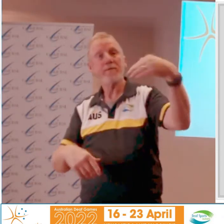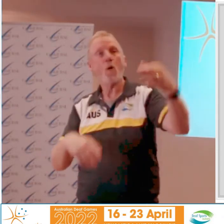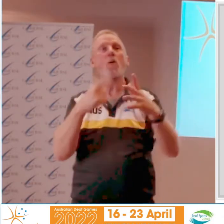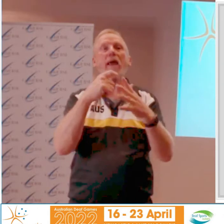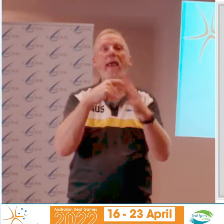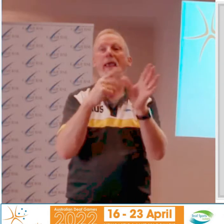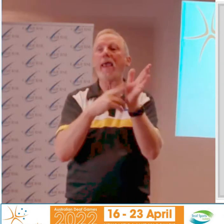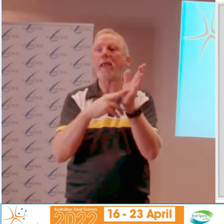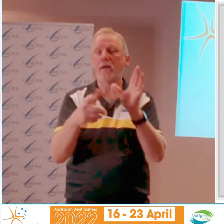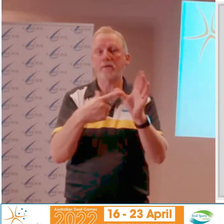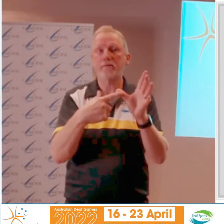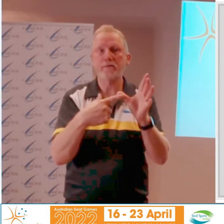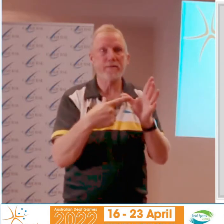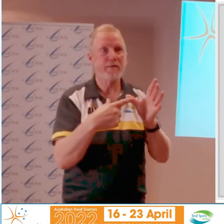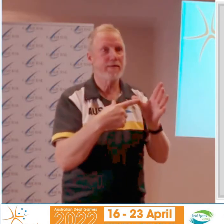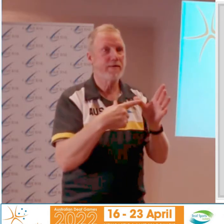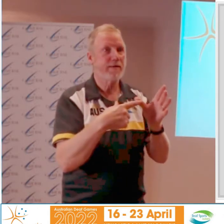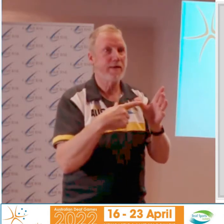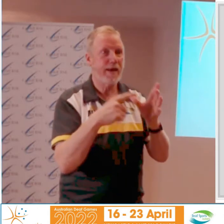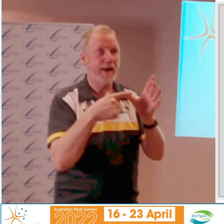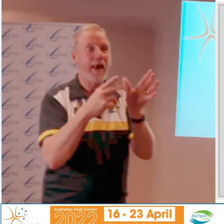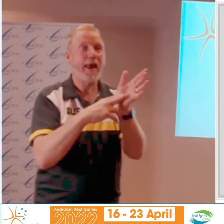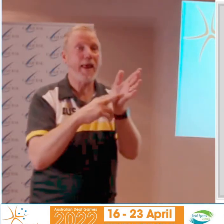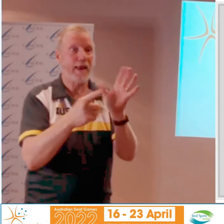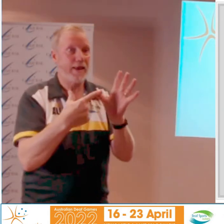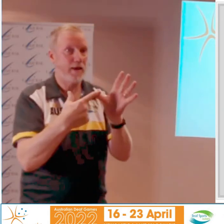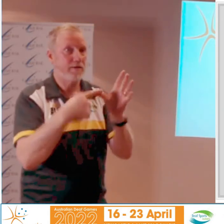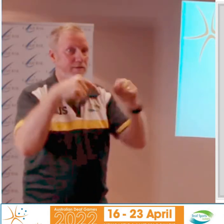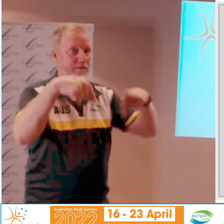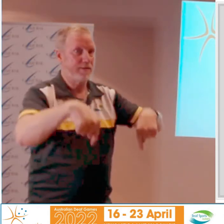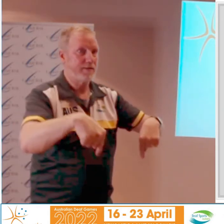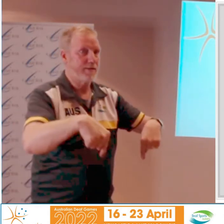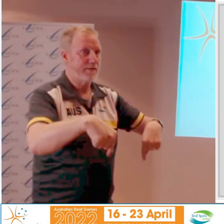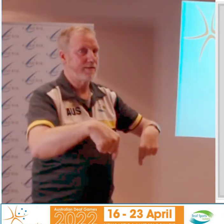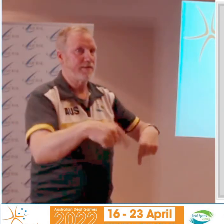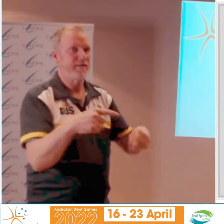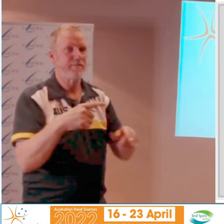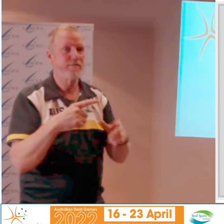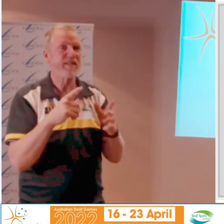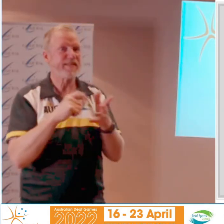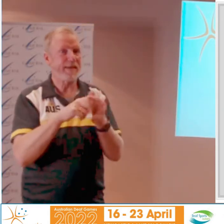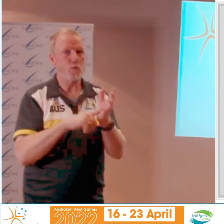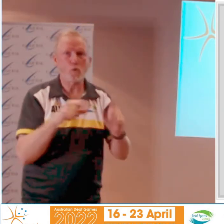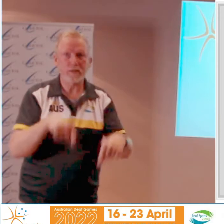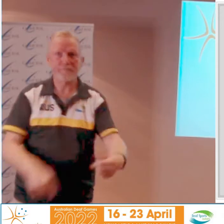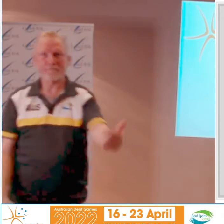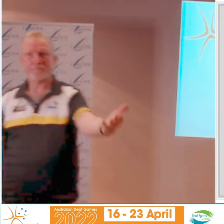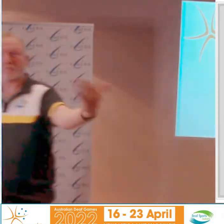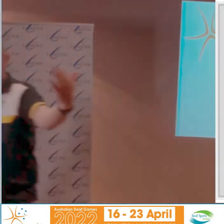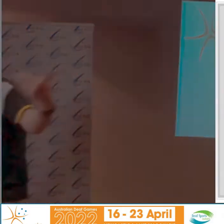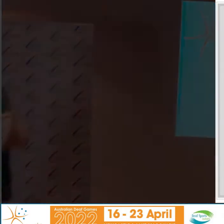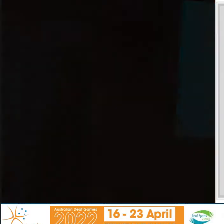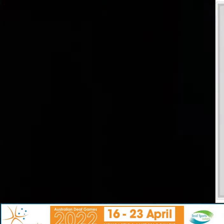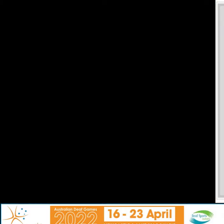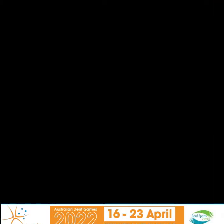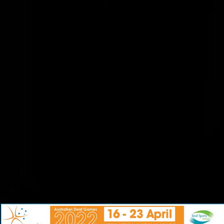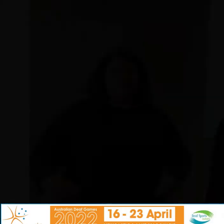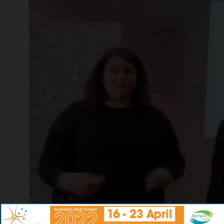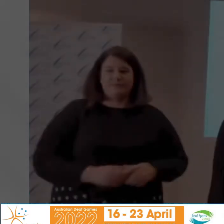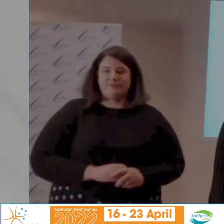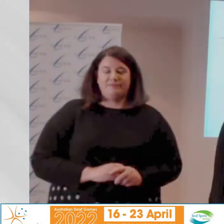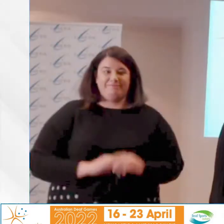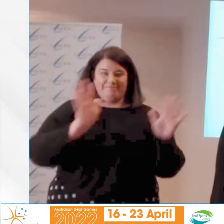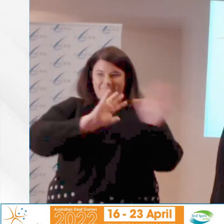and shuttle busses. So we have got Neil and Anna here